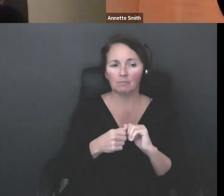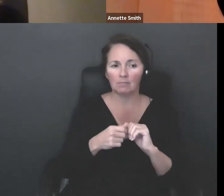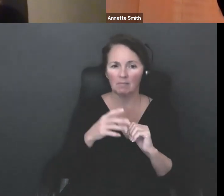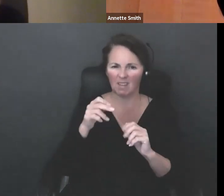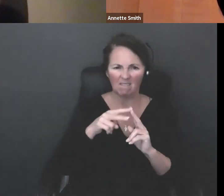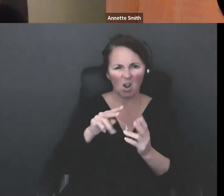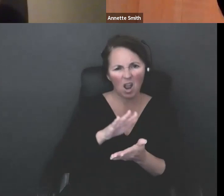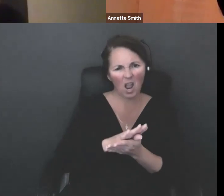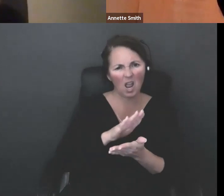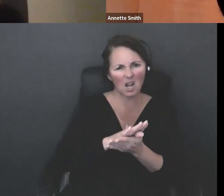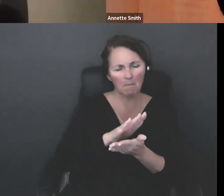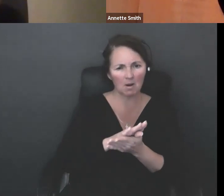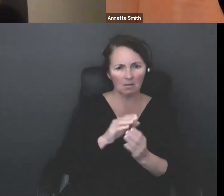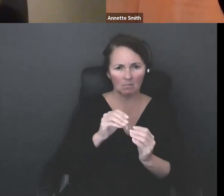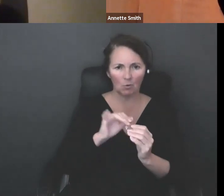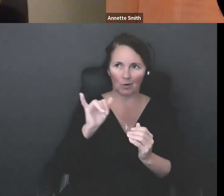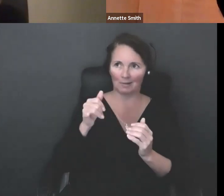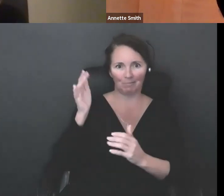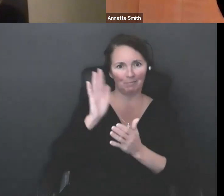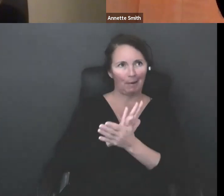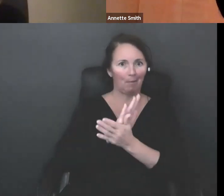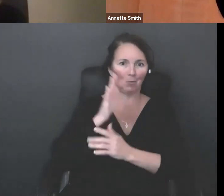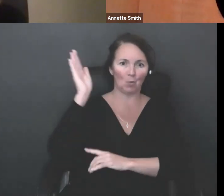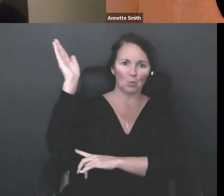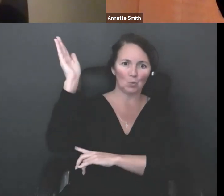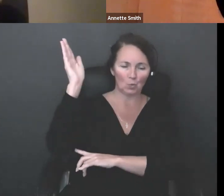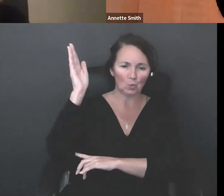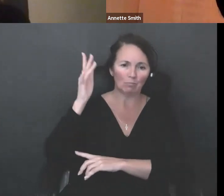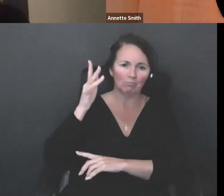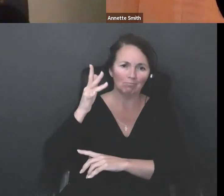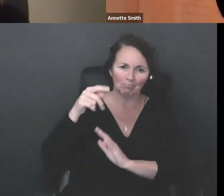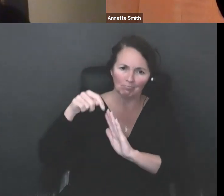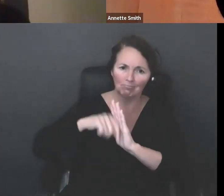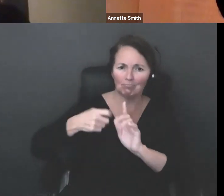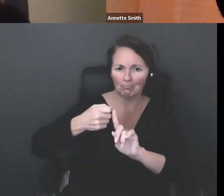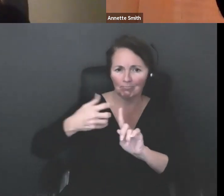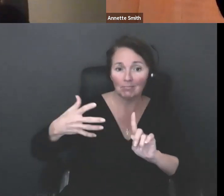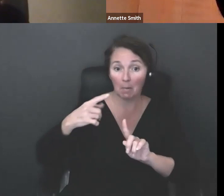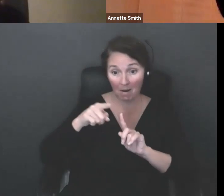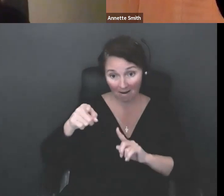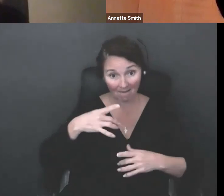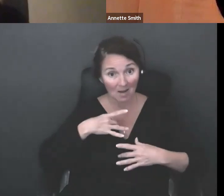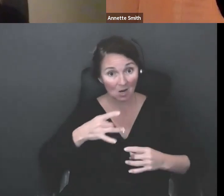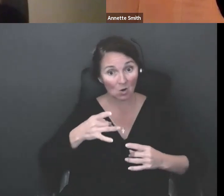And so I think that is a really important read. It is pretty academic. It